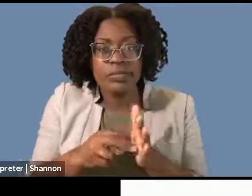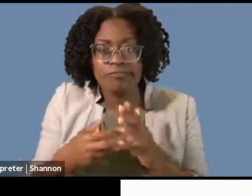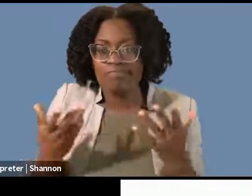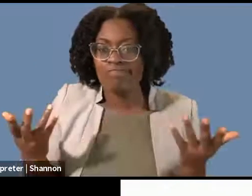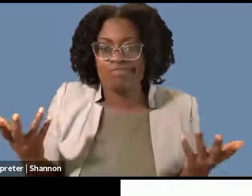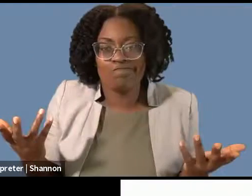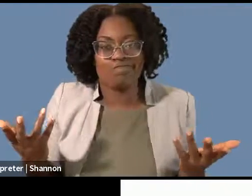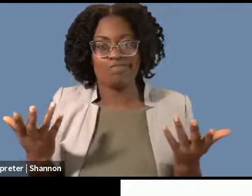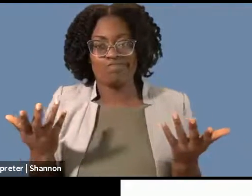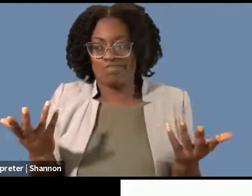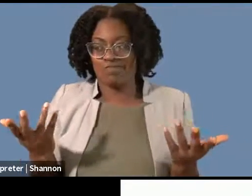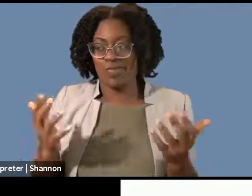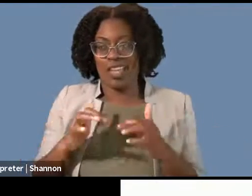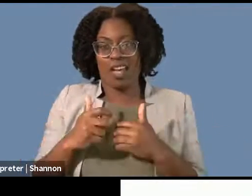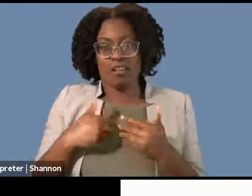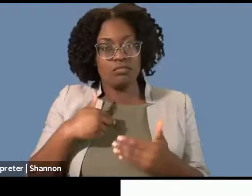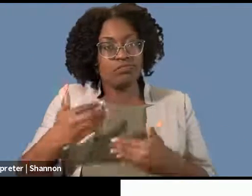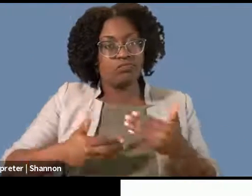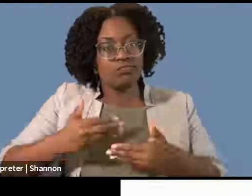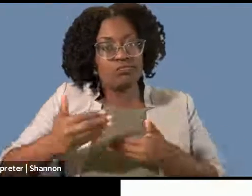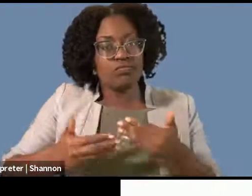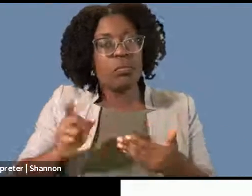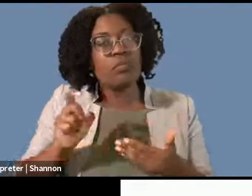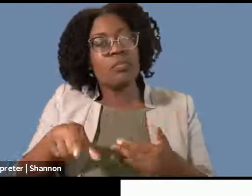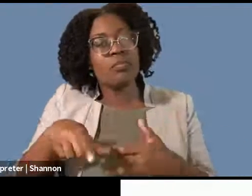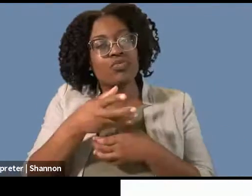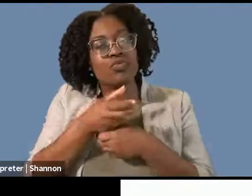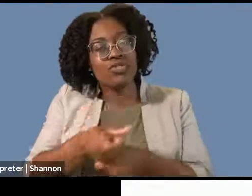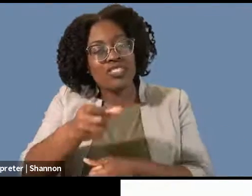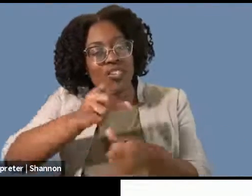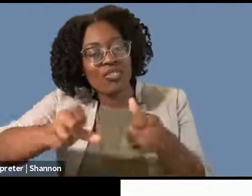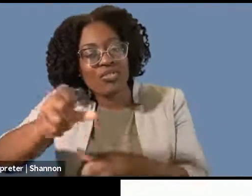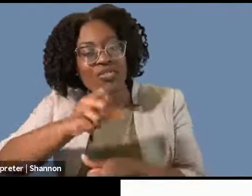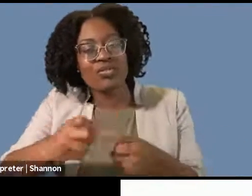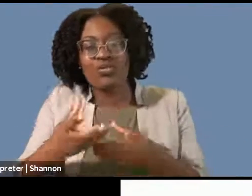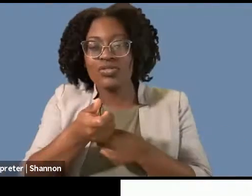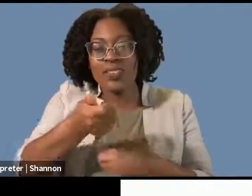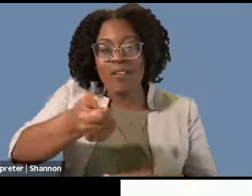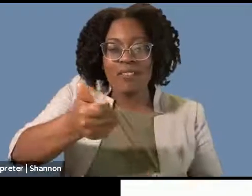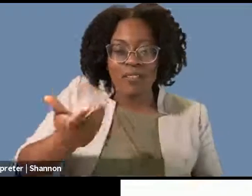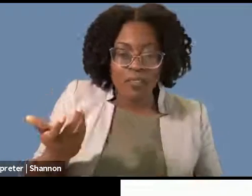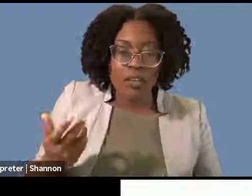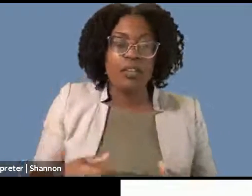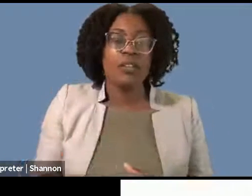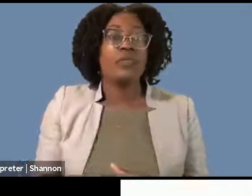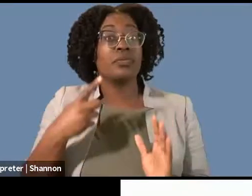forward but also have trust in each other. You know, for example, one of the simplest things,